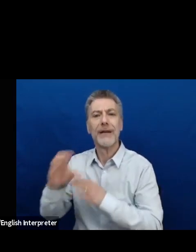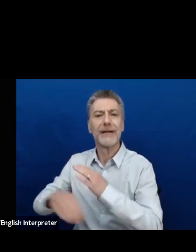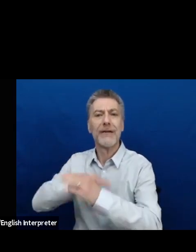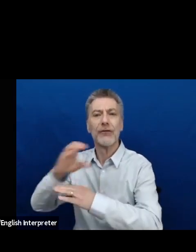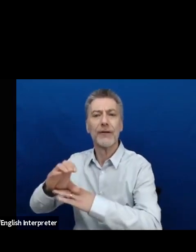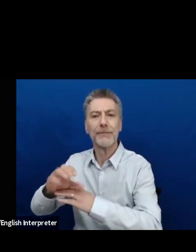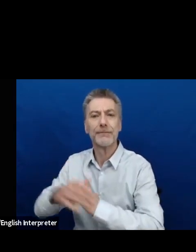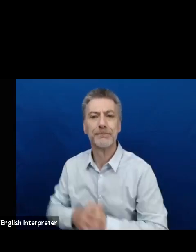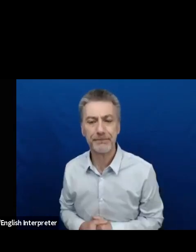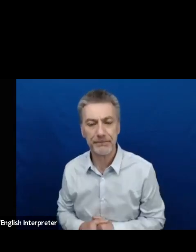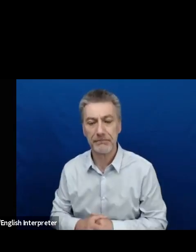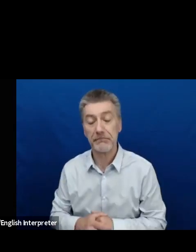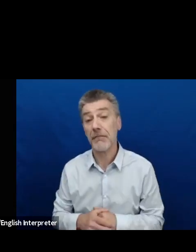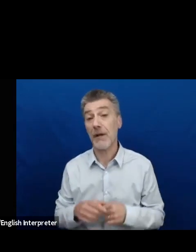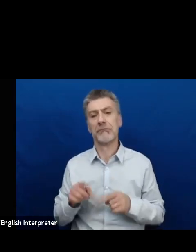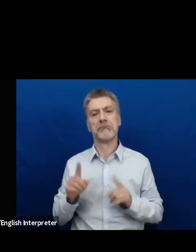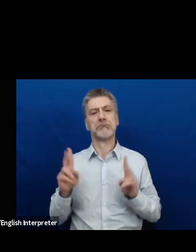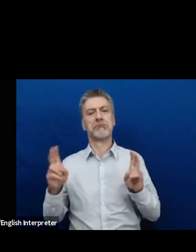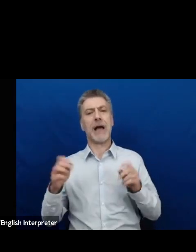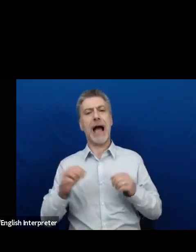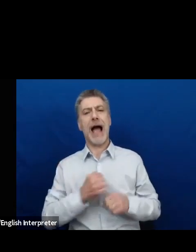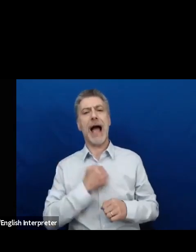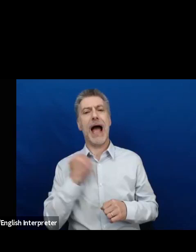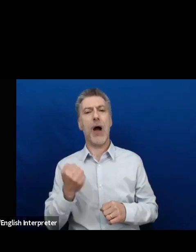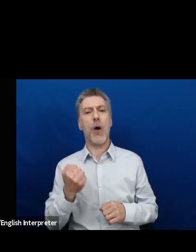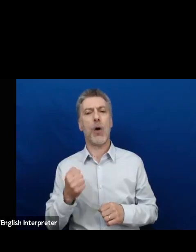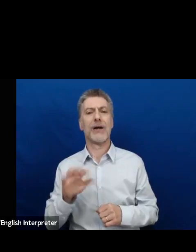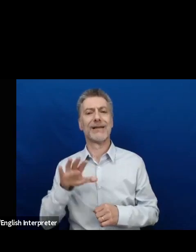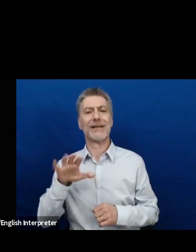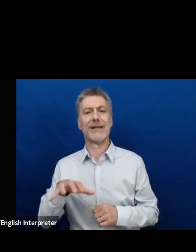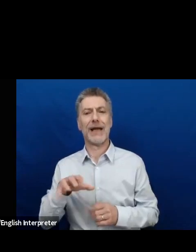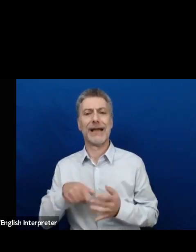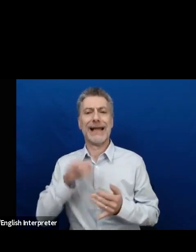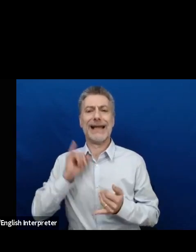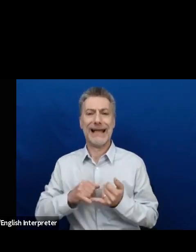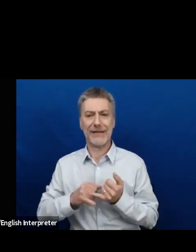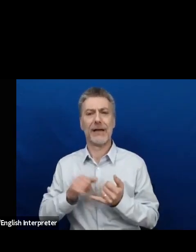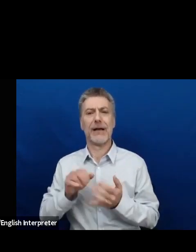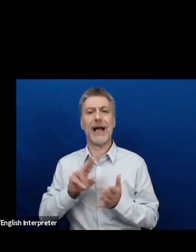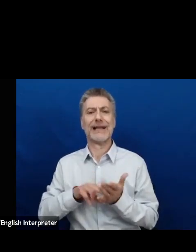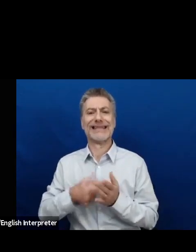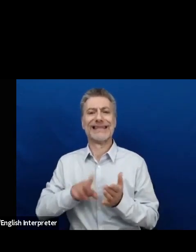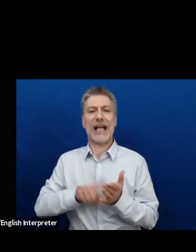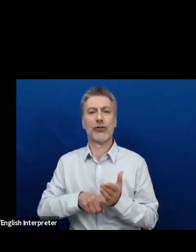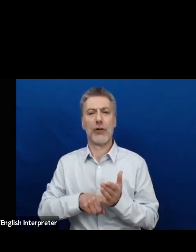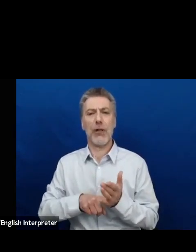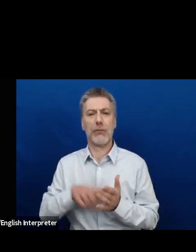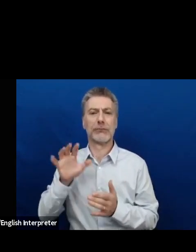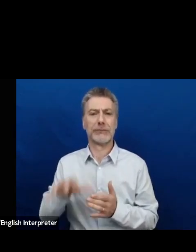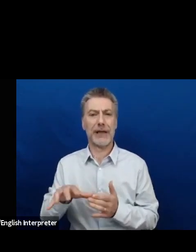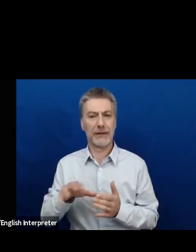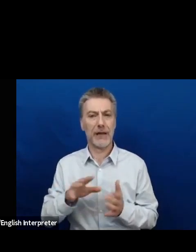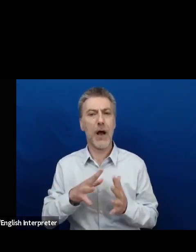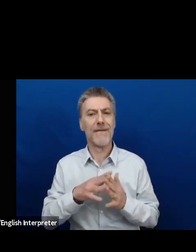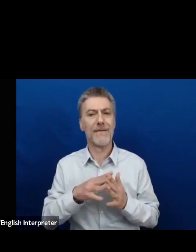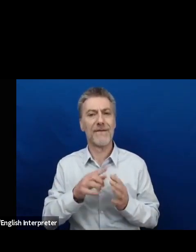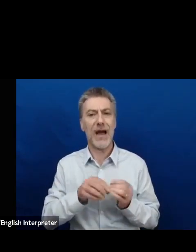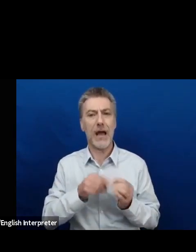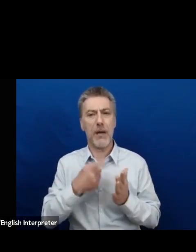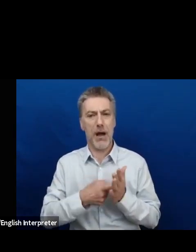business mark and borough Prussia, de colonization and German Kaytion at the border lands of